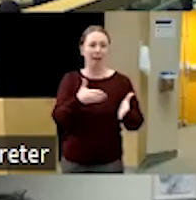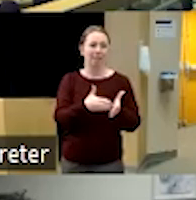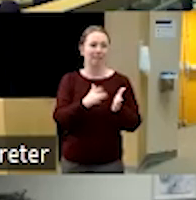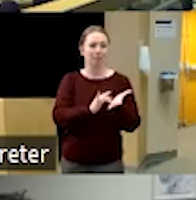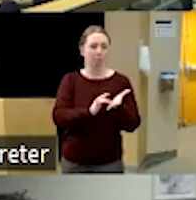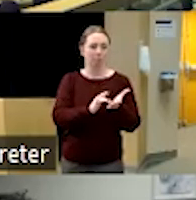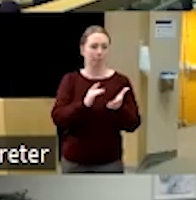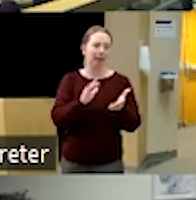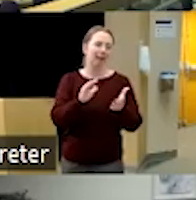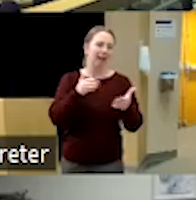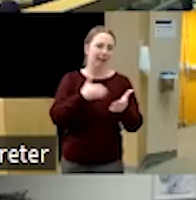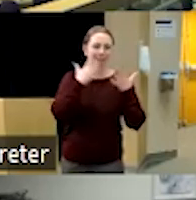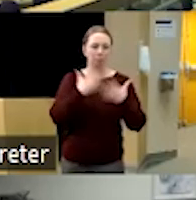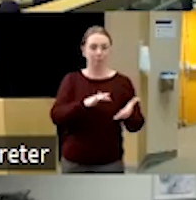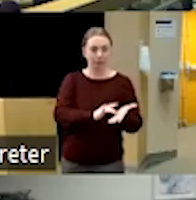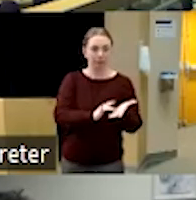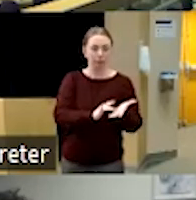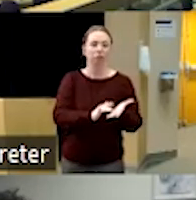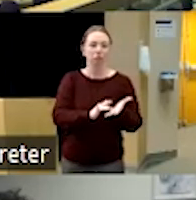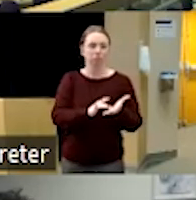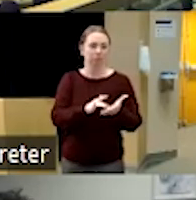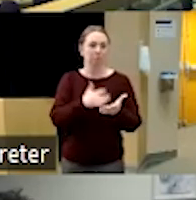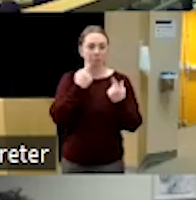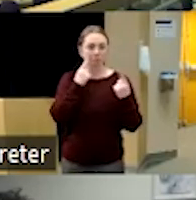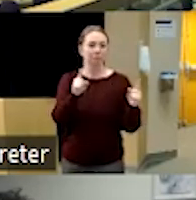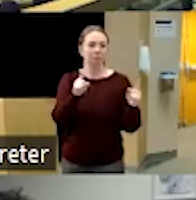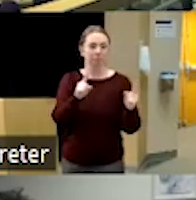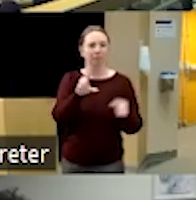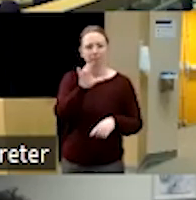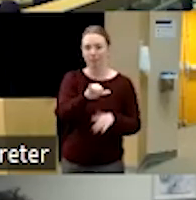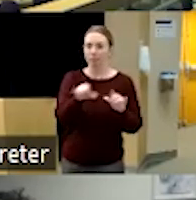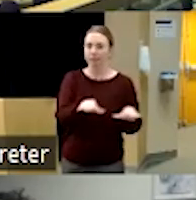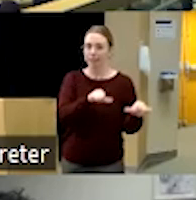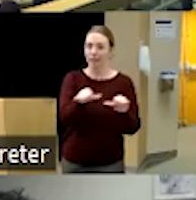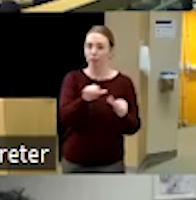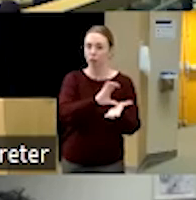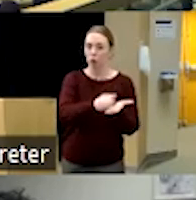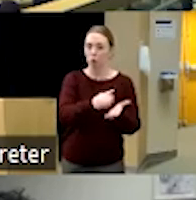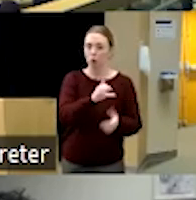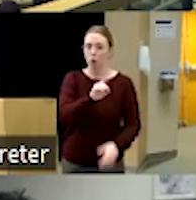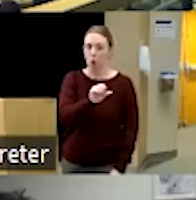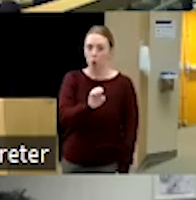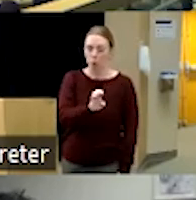um and this is actually Duloxetine standard dose um again substantial pain relief so minus